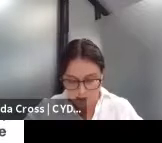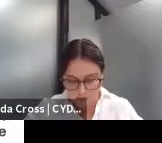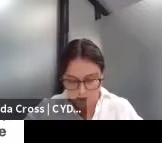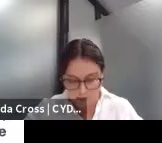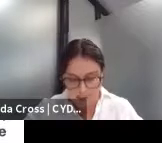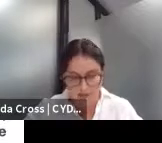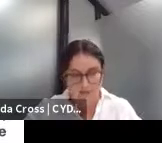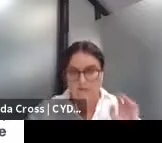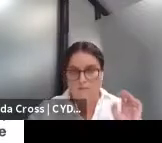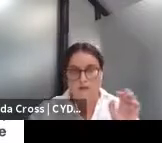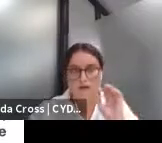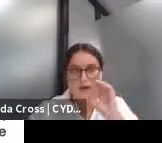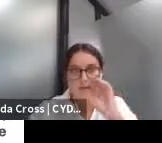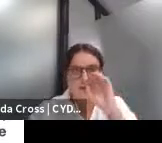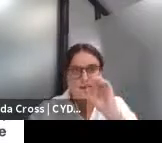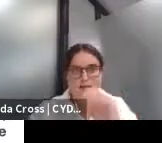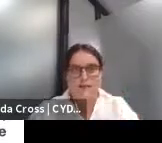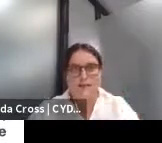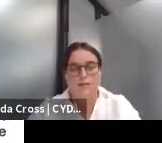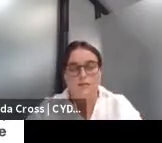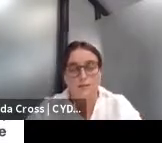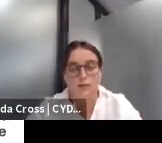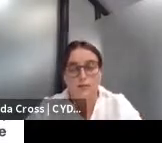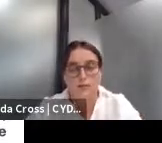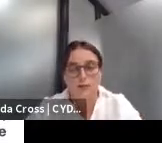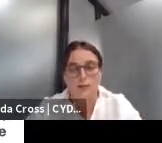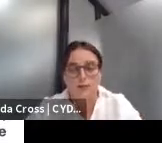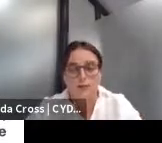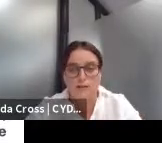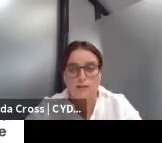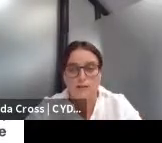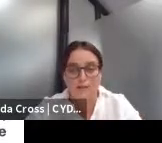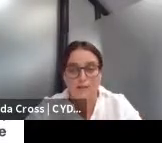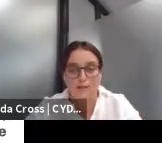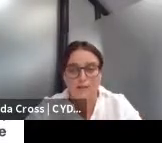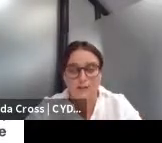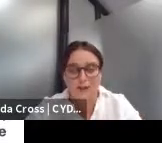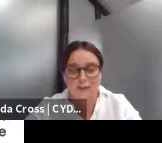applicants who are dissatisfied with the